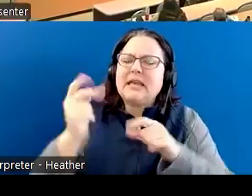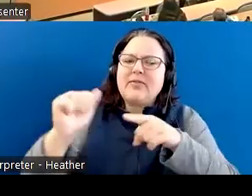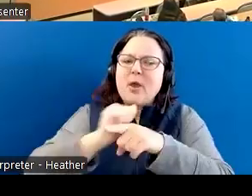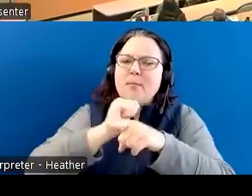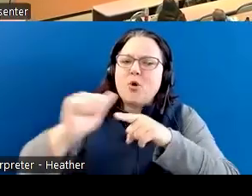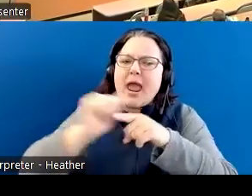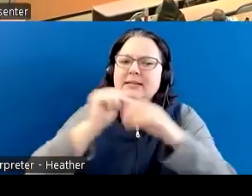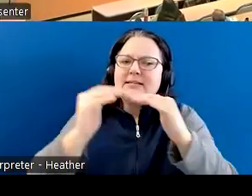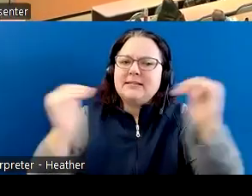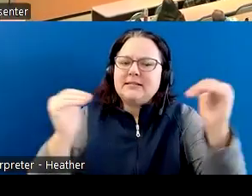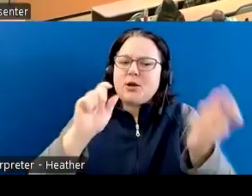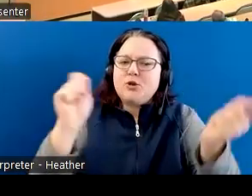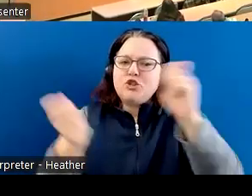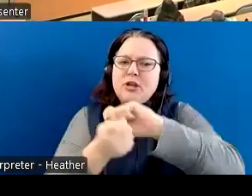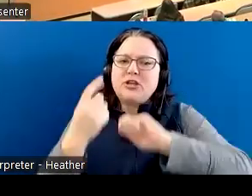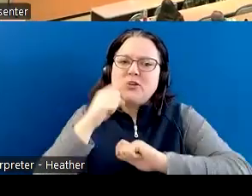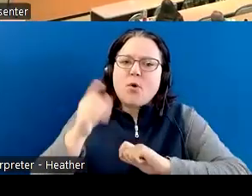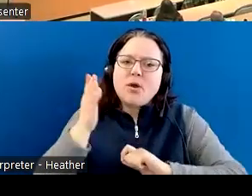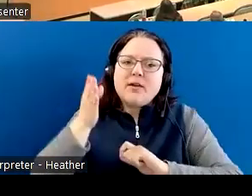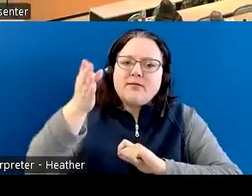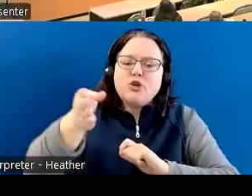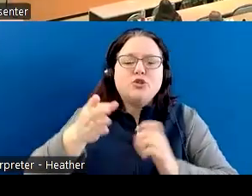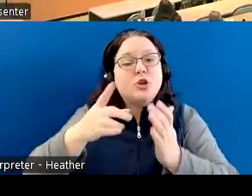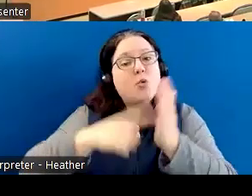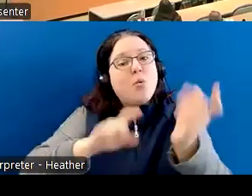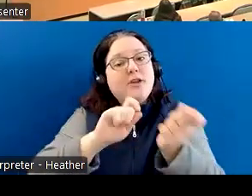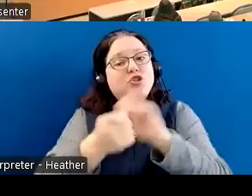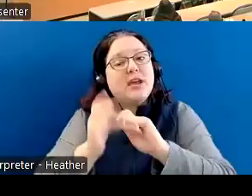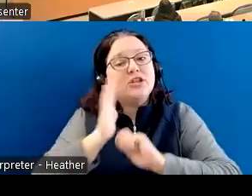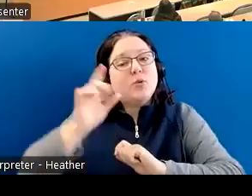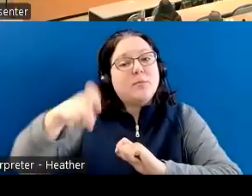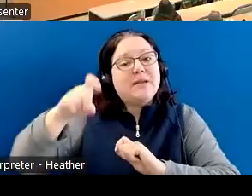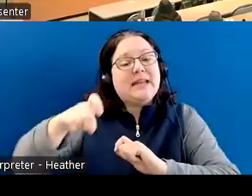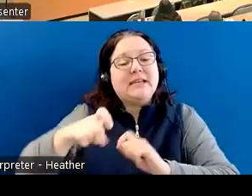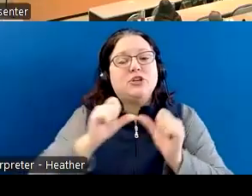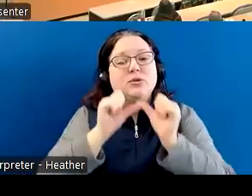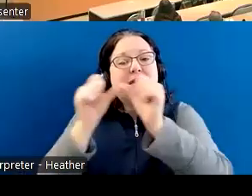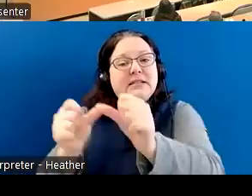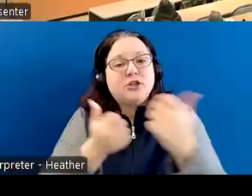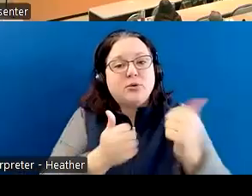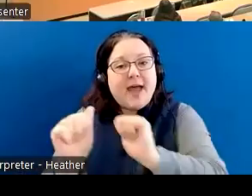changing in the future and what changes are needed to help sustain these efforts?